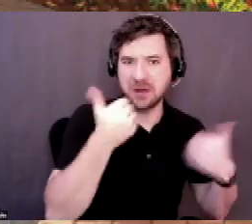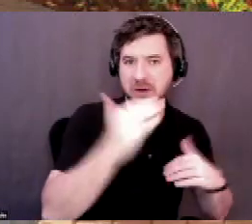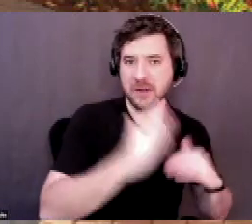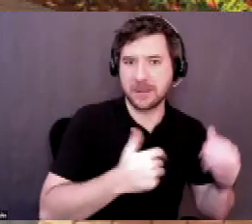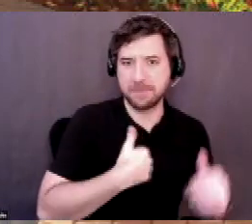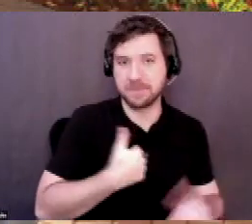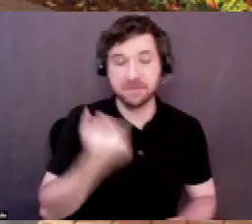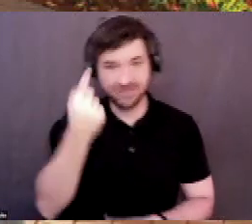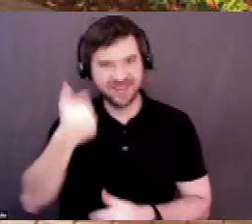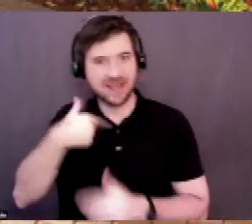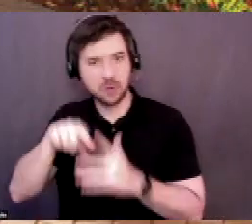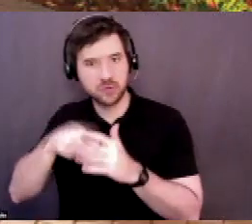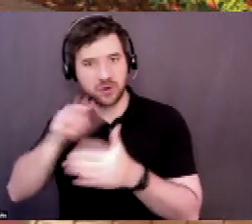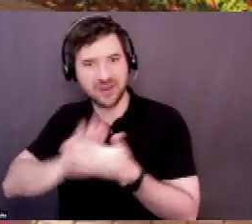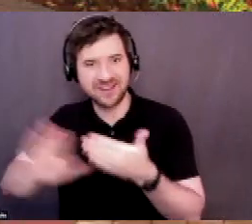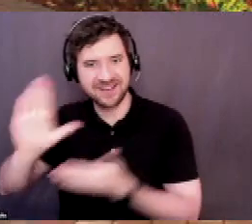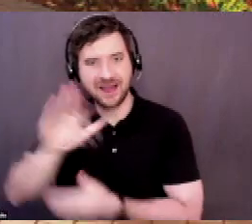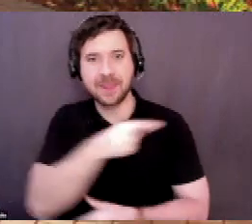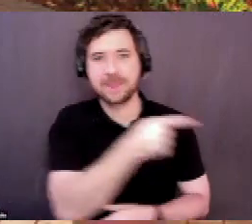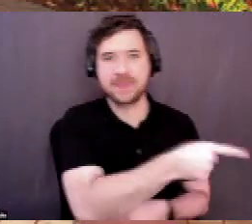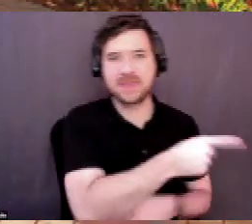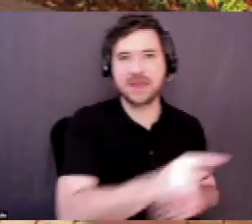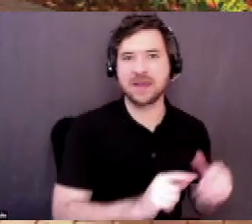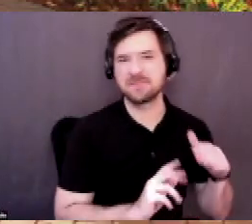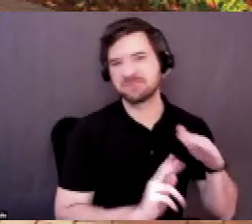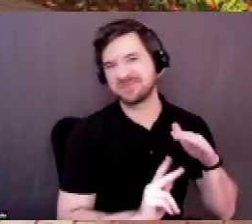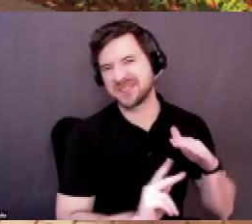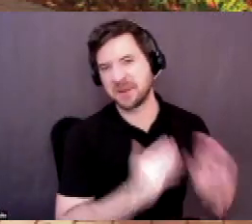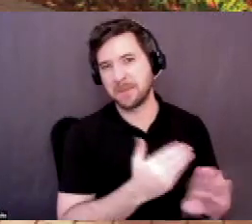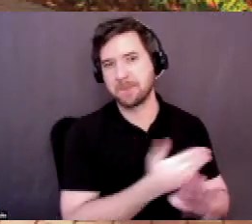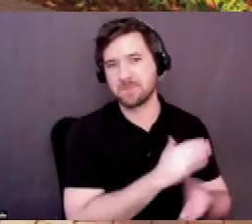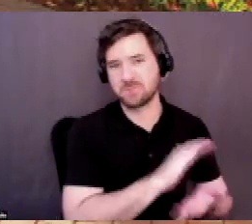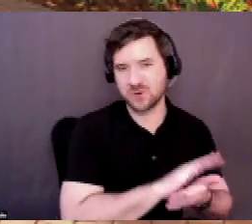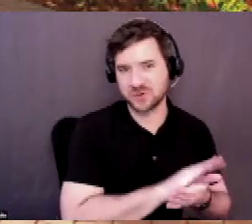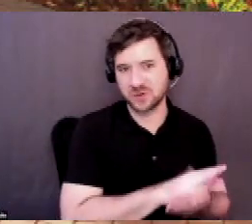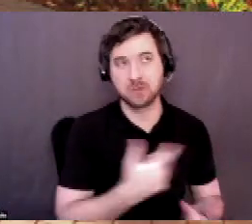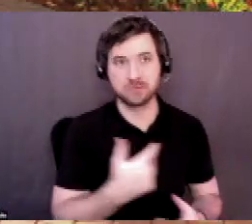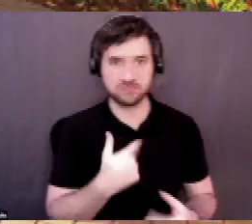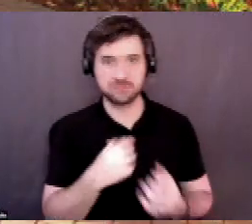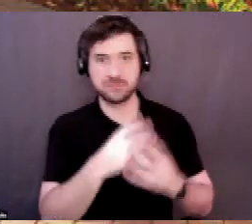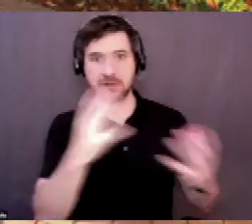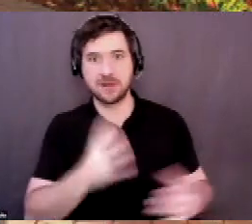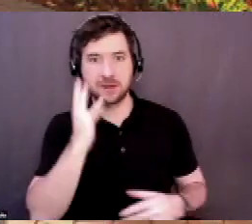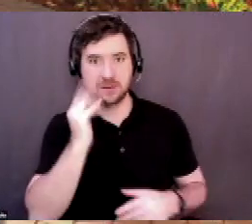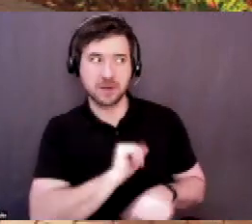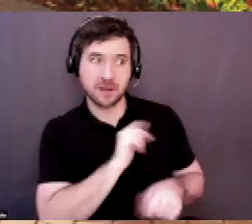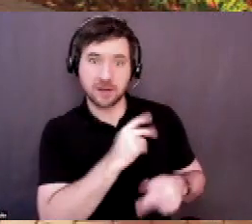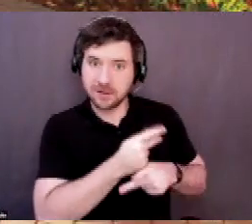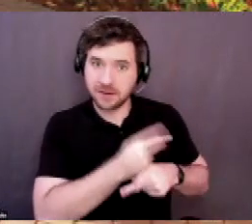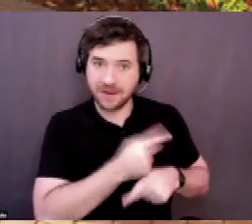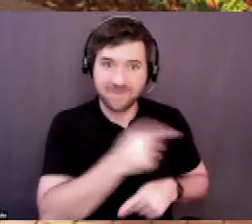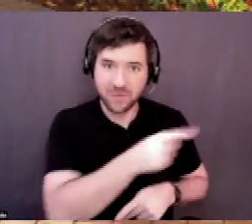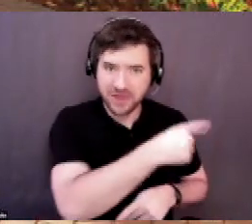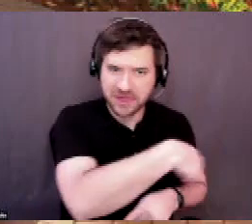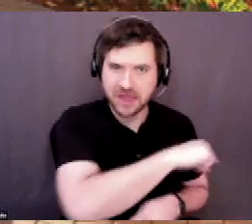and I had had a lot of experience caring for them, and I knew that I could do it. So those were I